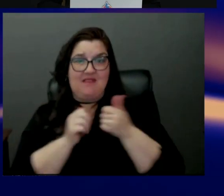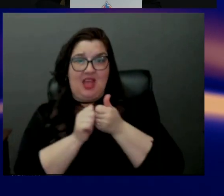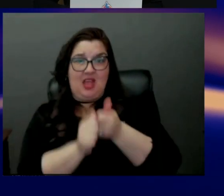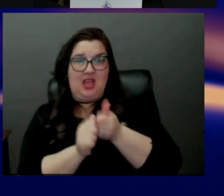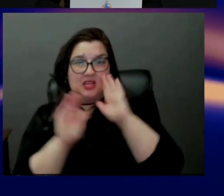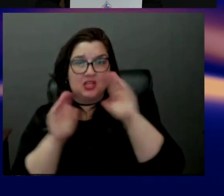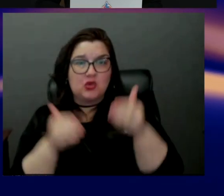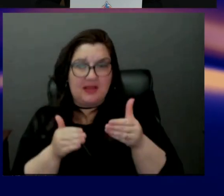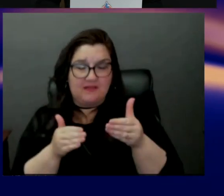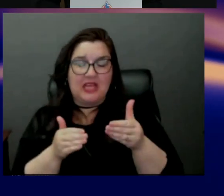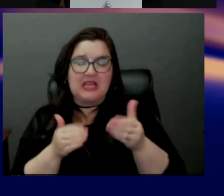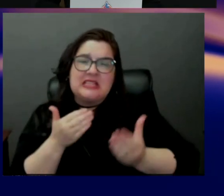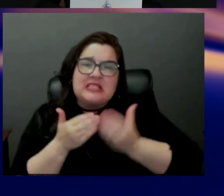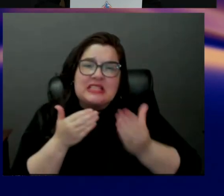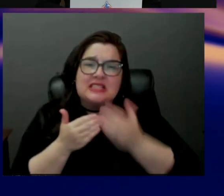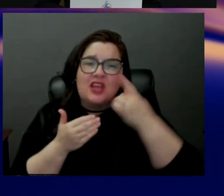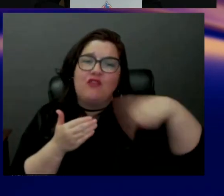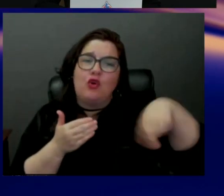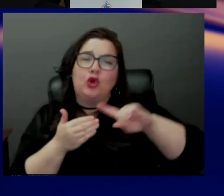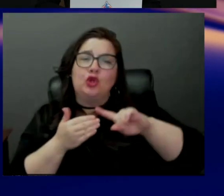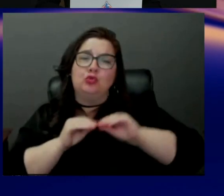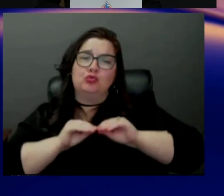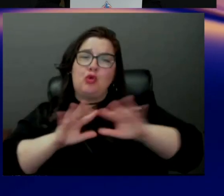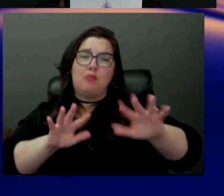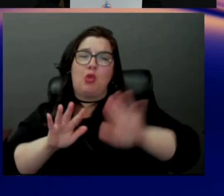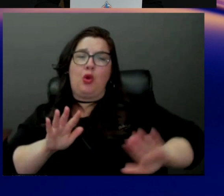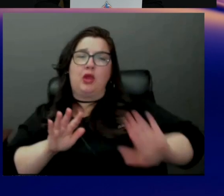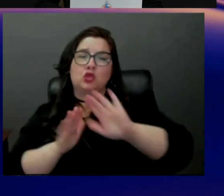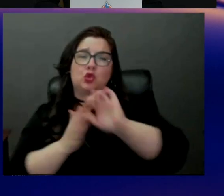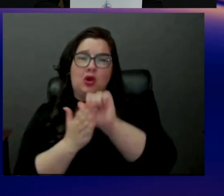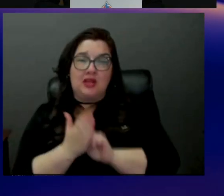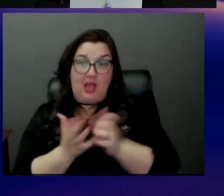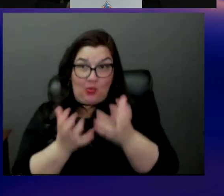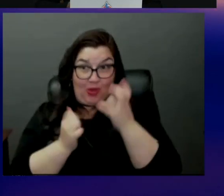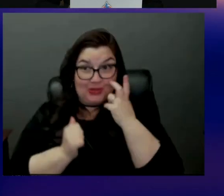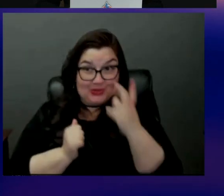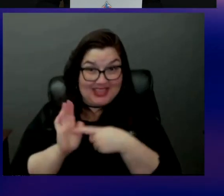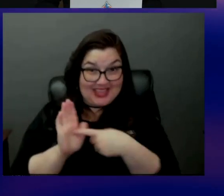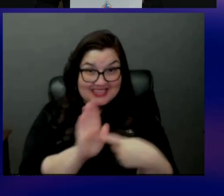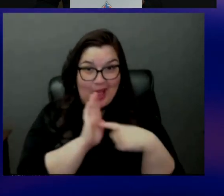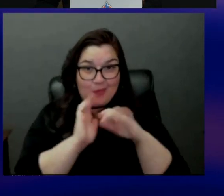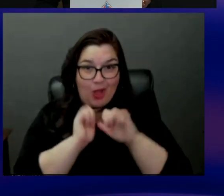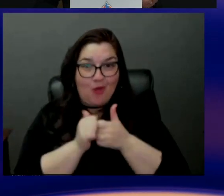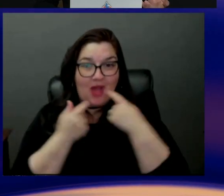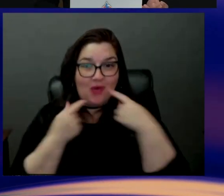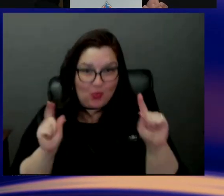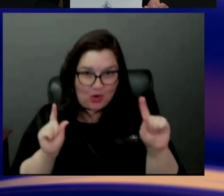for you to deploy it in your account. And if you wanna see a demo of how this works, we did that in episode one.